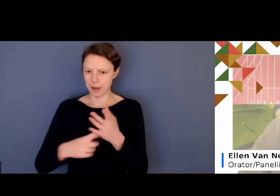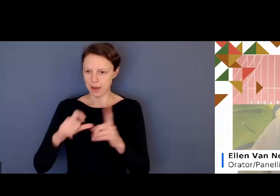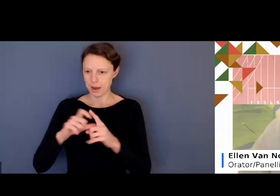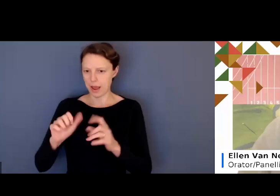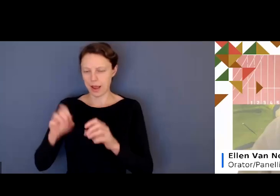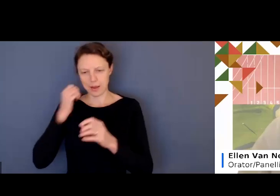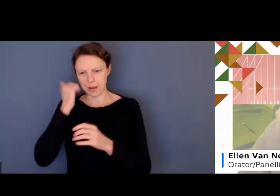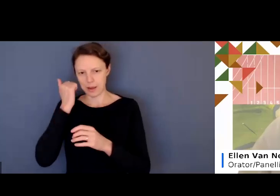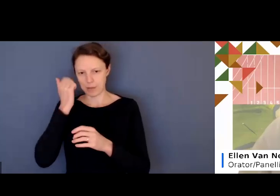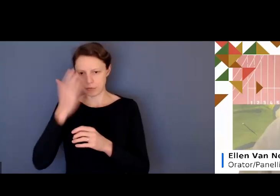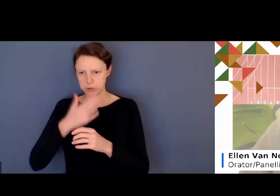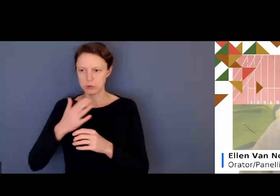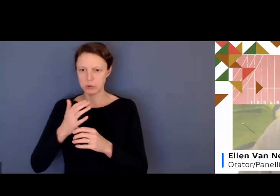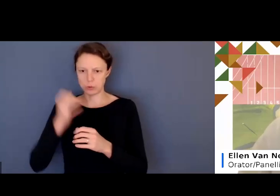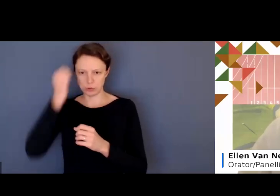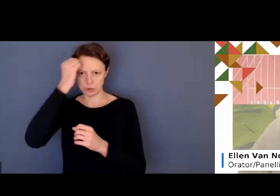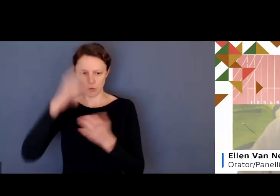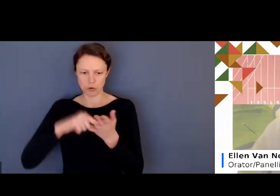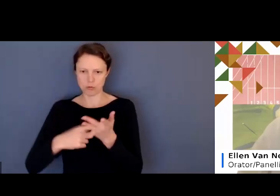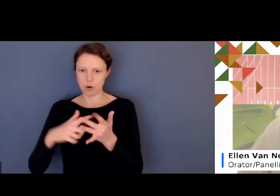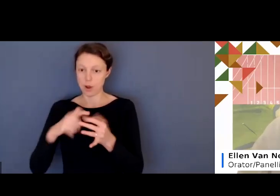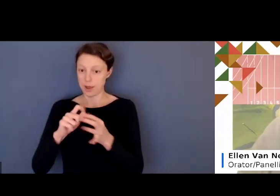has Wiradjuiri and Ngunnawal origins.